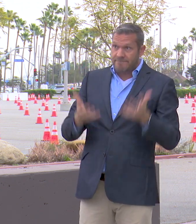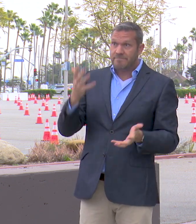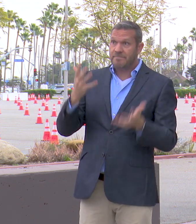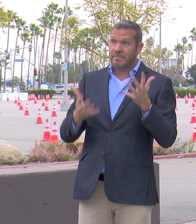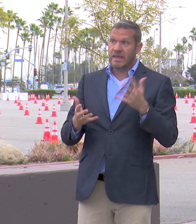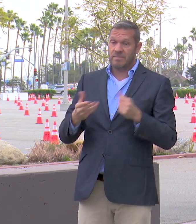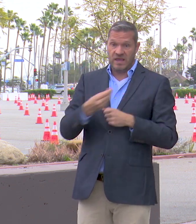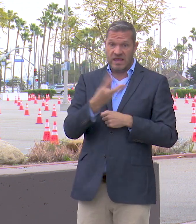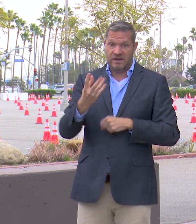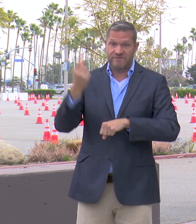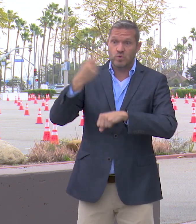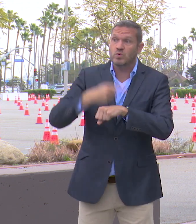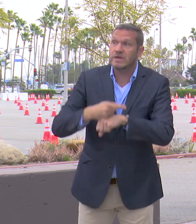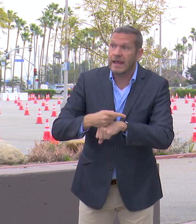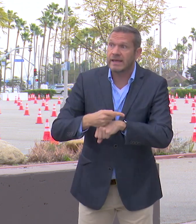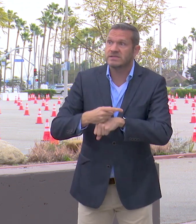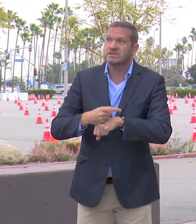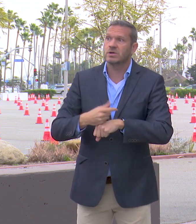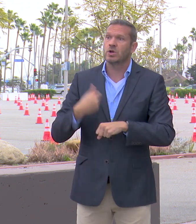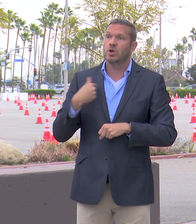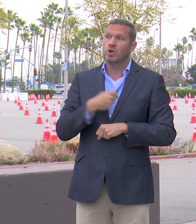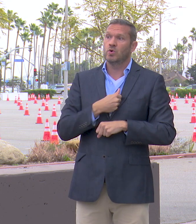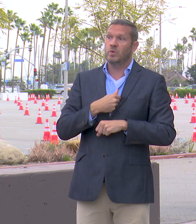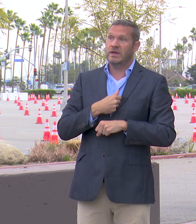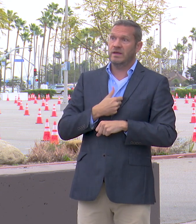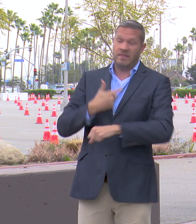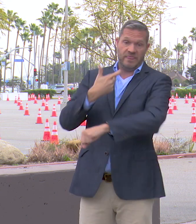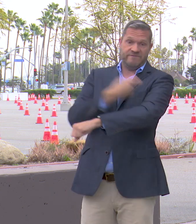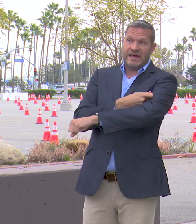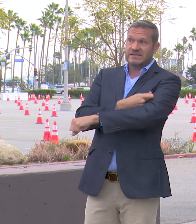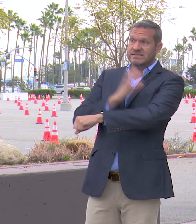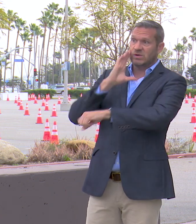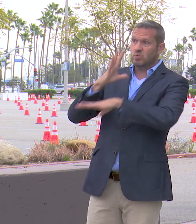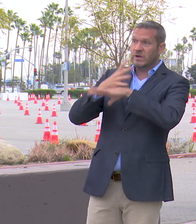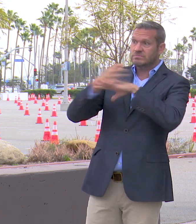few days where we run out of vaccine because we're going so fast.